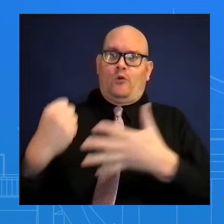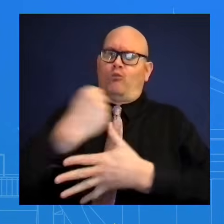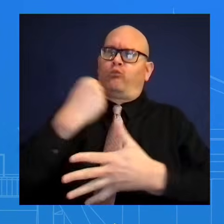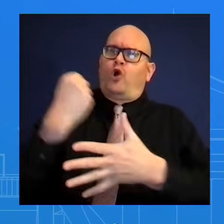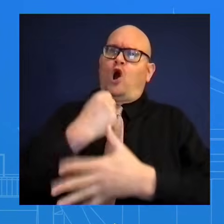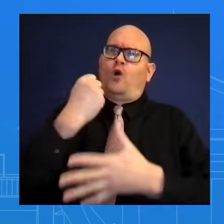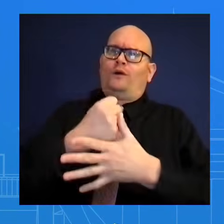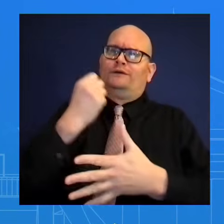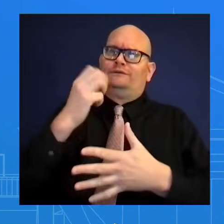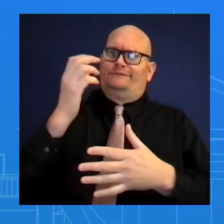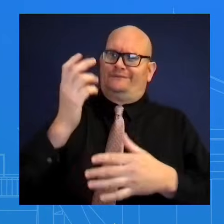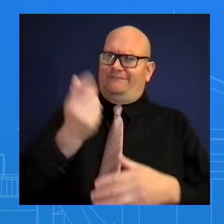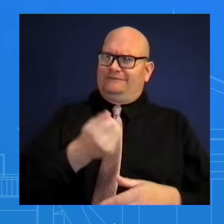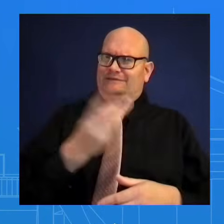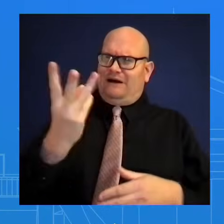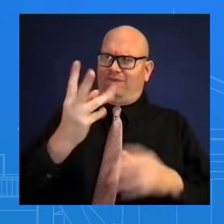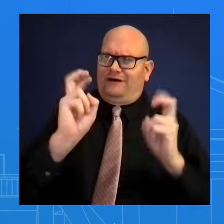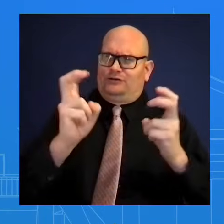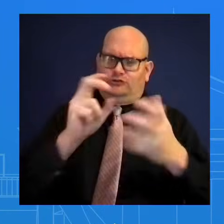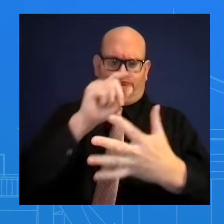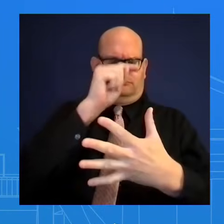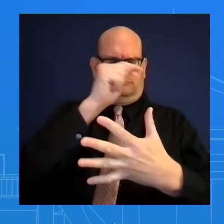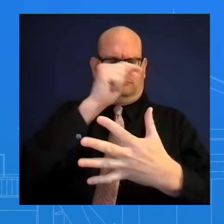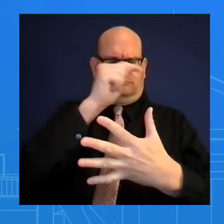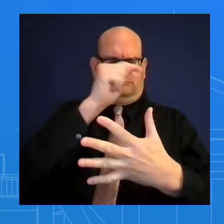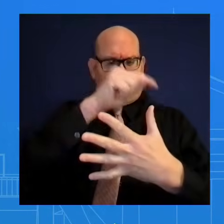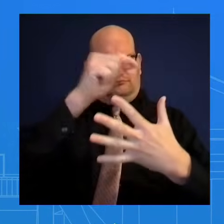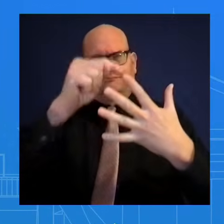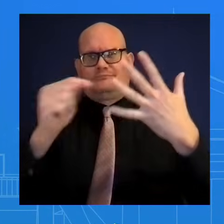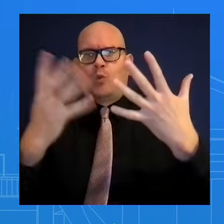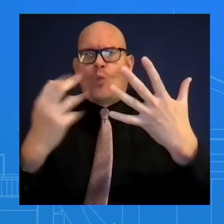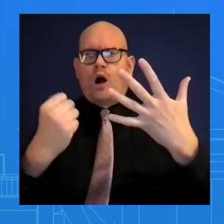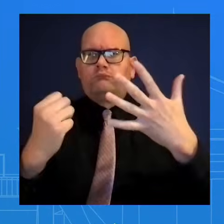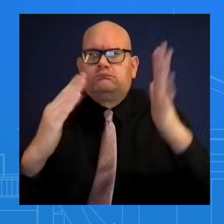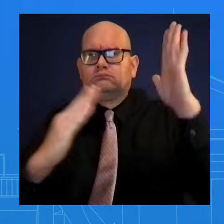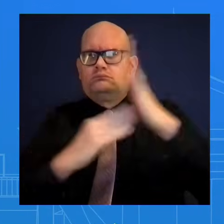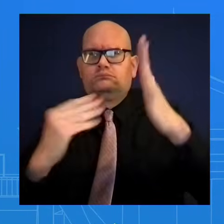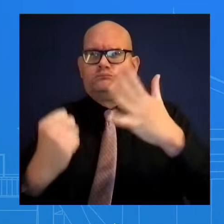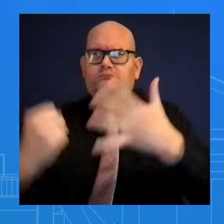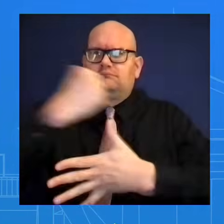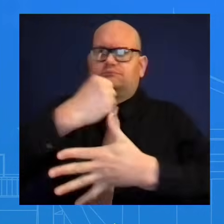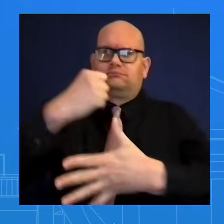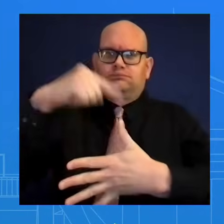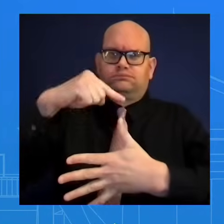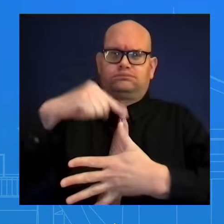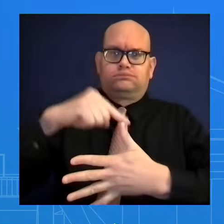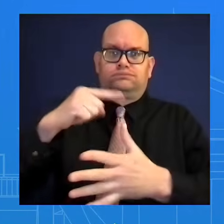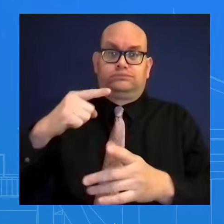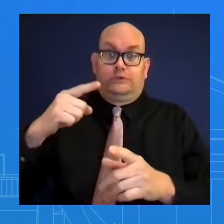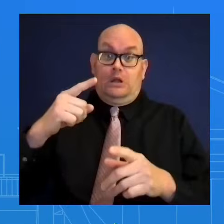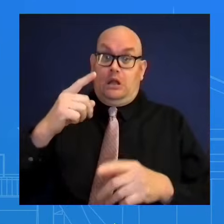That is the job of the President, right? He talked about climate. It was not just about climate. It was about how we foresee